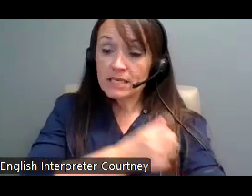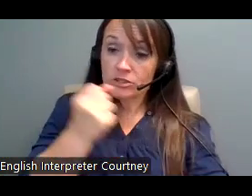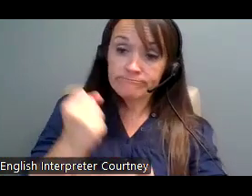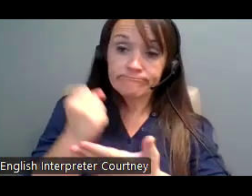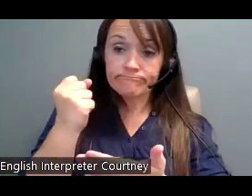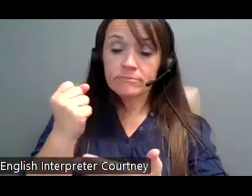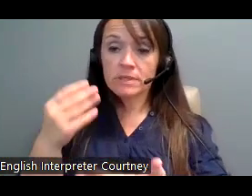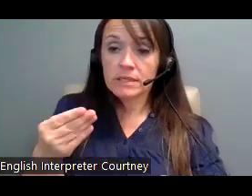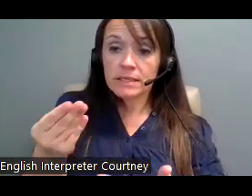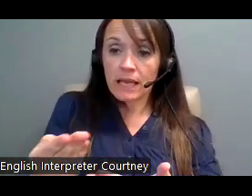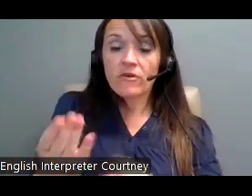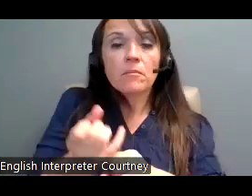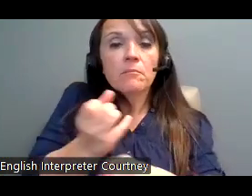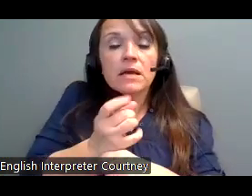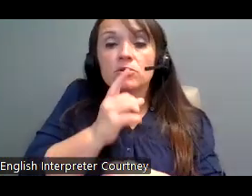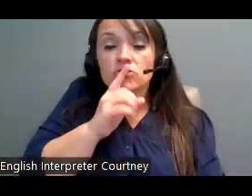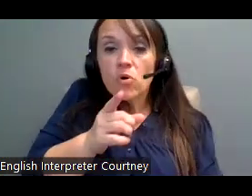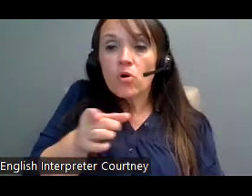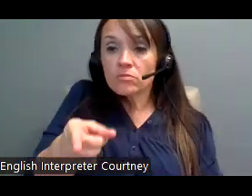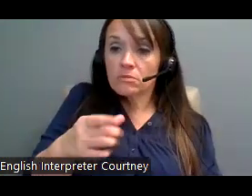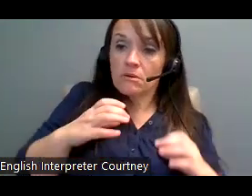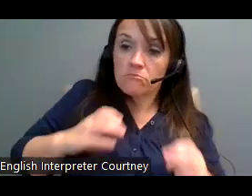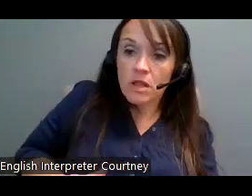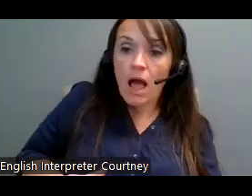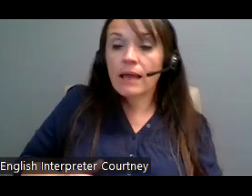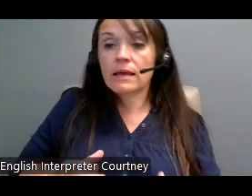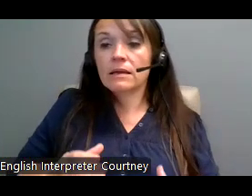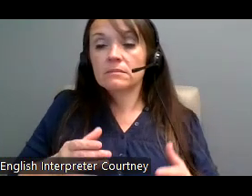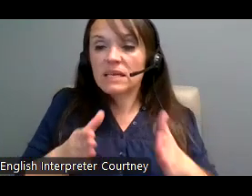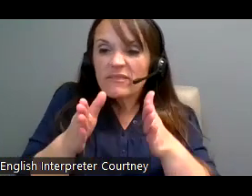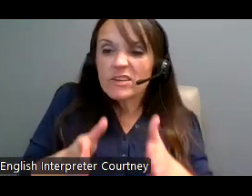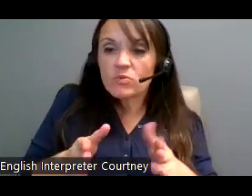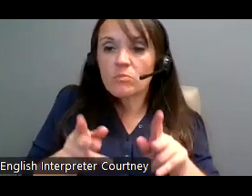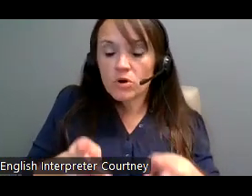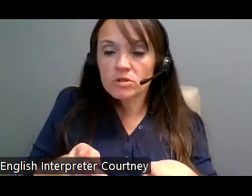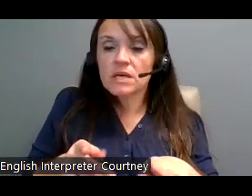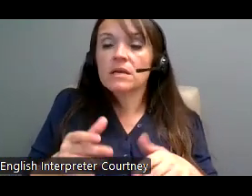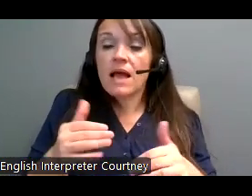individuals or client is receiving services that are specified in their plan of care and